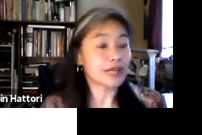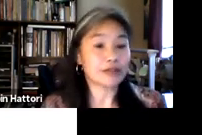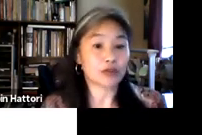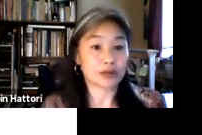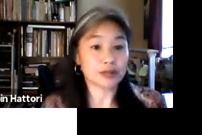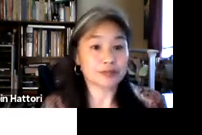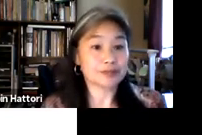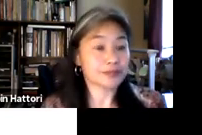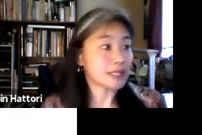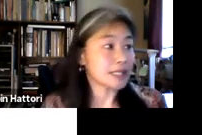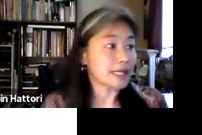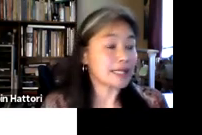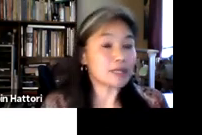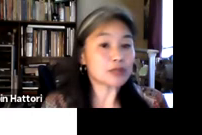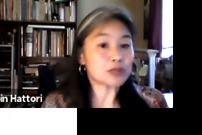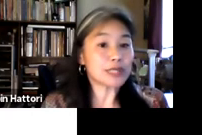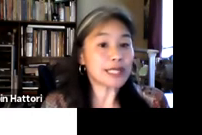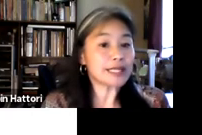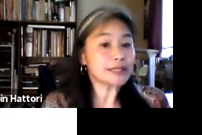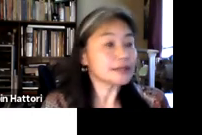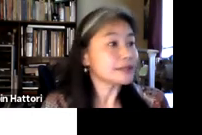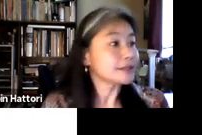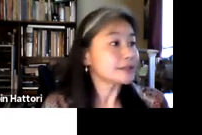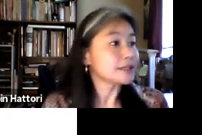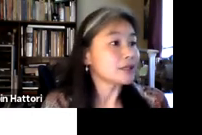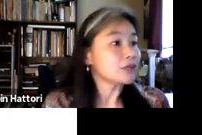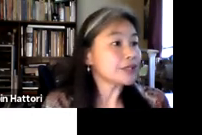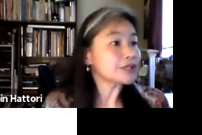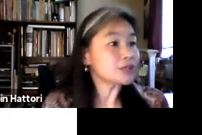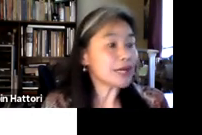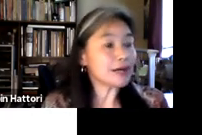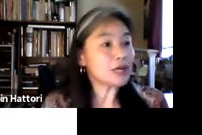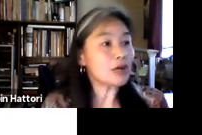was a teenager. So tensions were running high. And as you see in